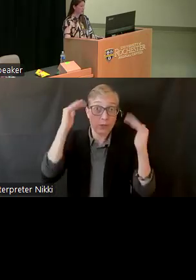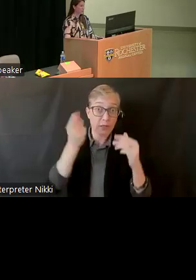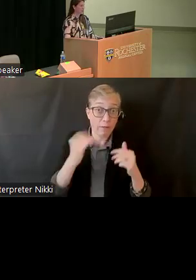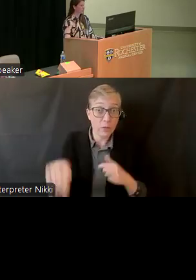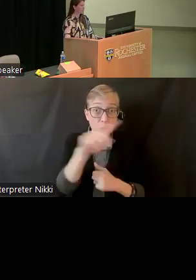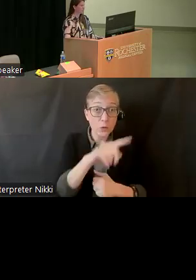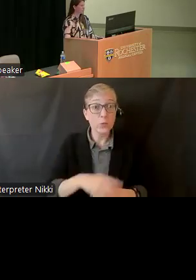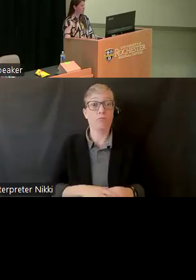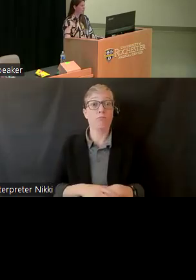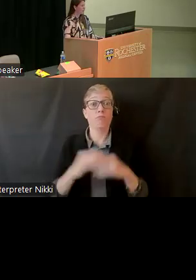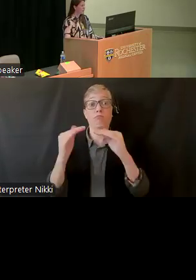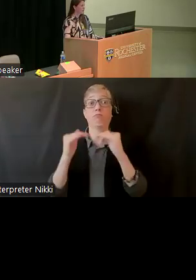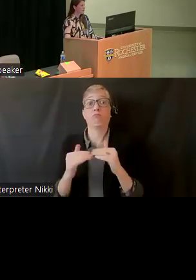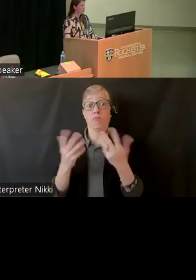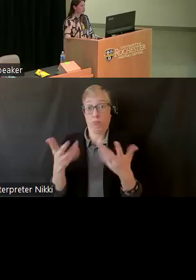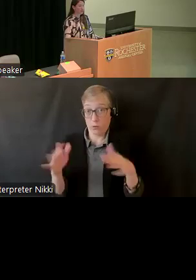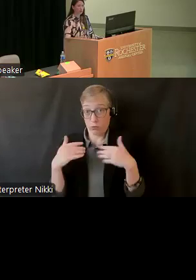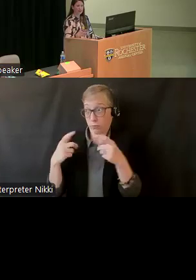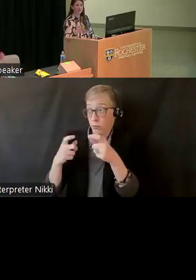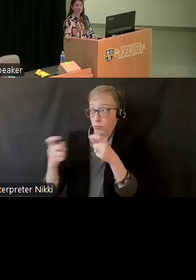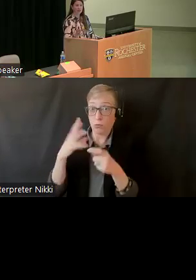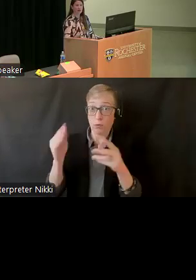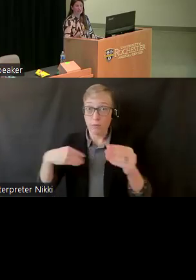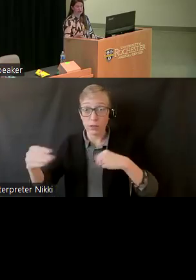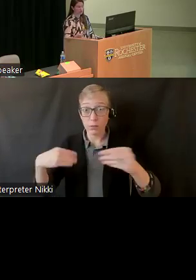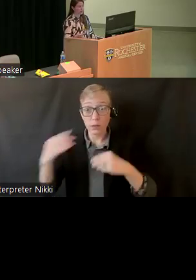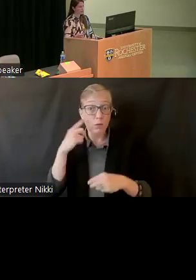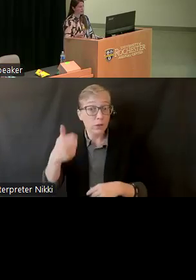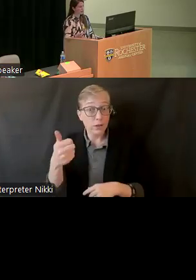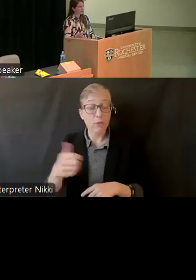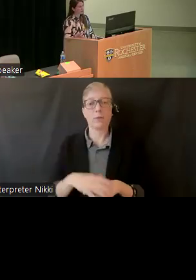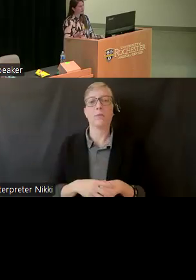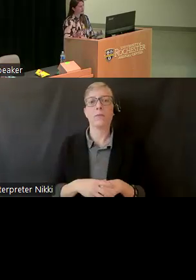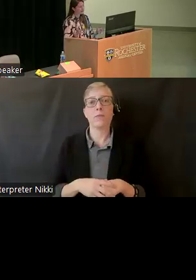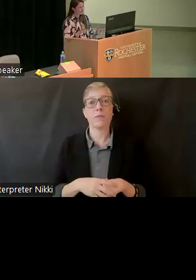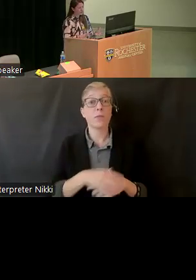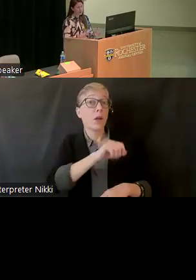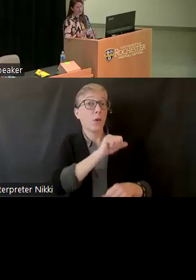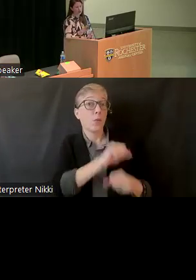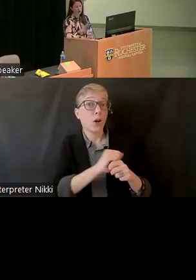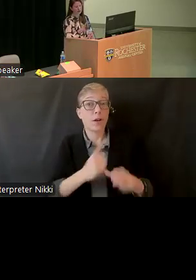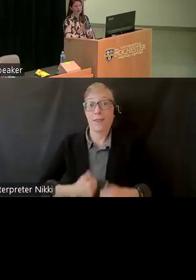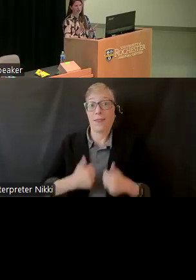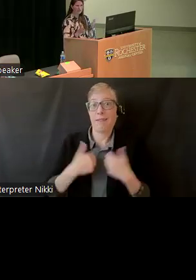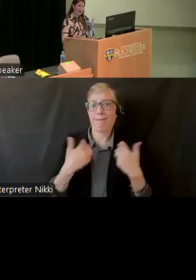flexibility do you have work life integration so that's a a different way of saying work life